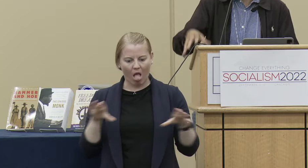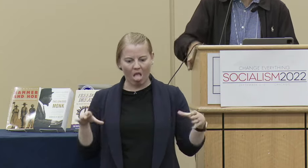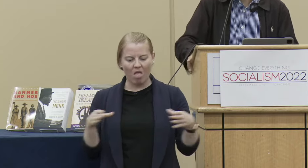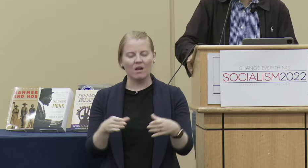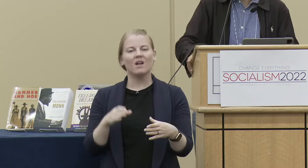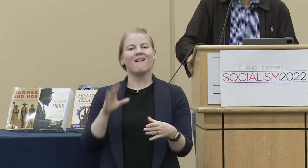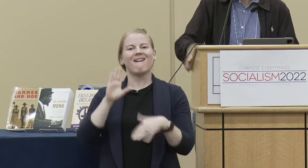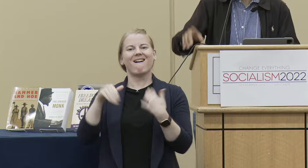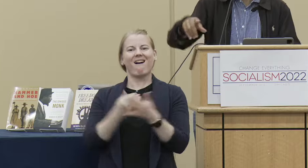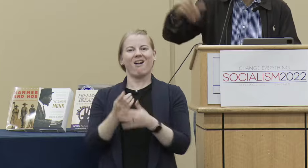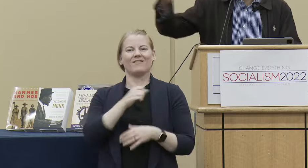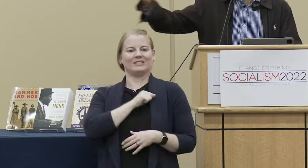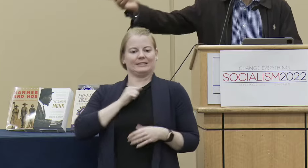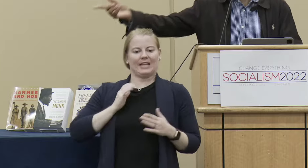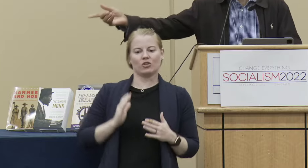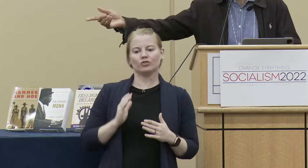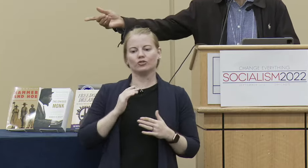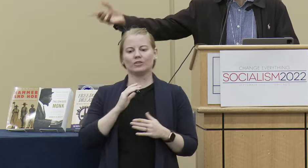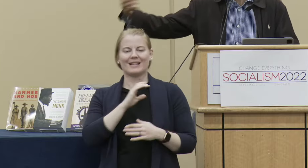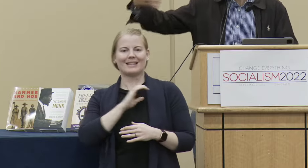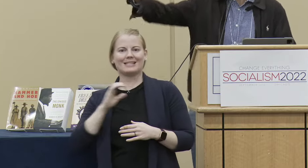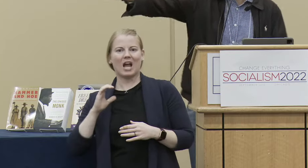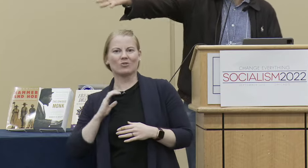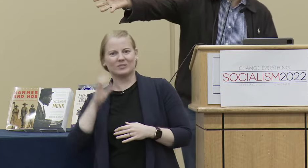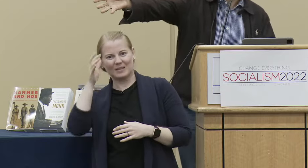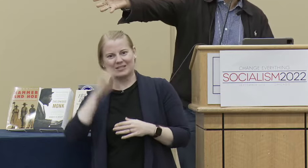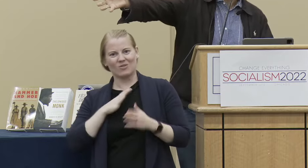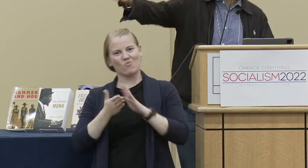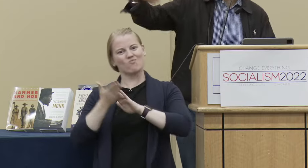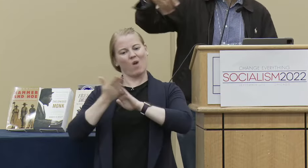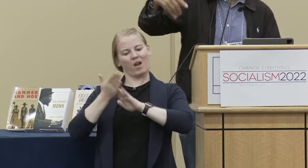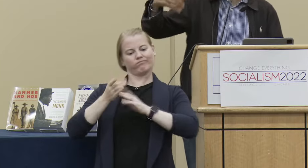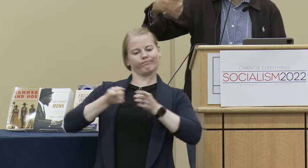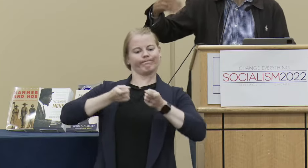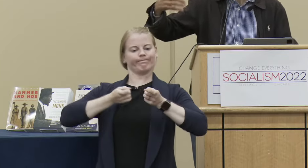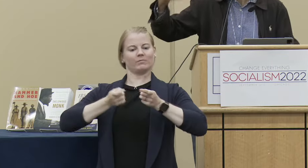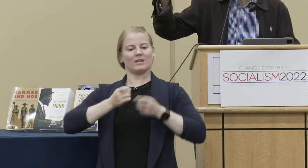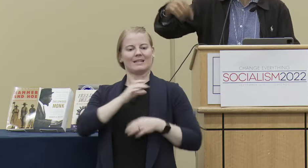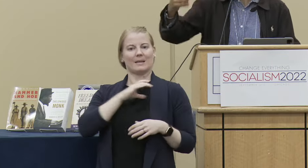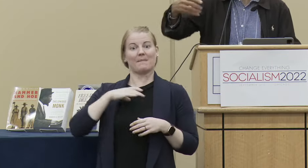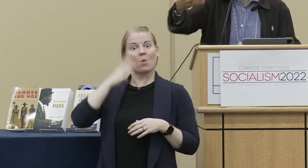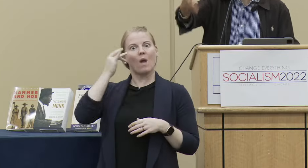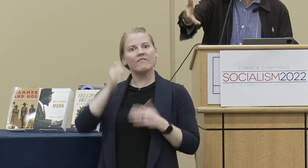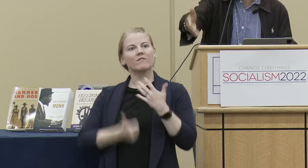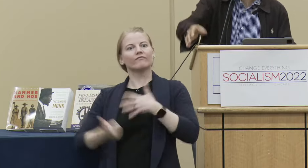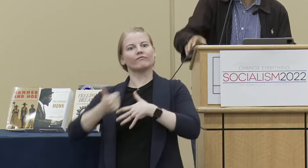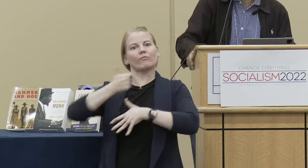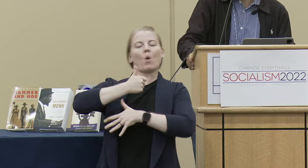, corralled people, used violence to control people, and all those senators and congressmen ran all the